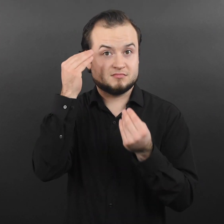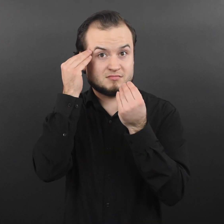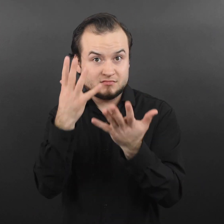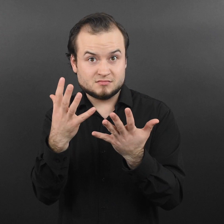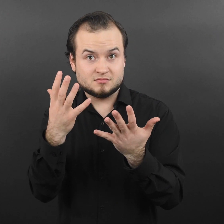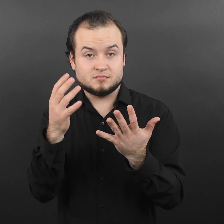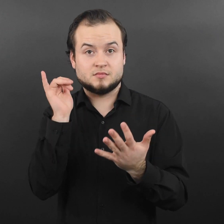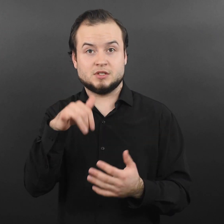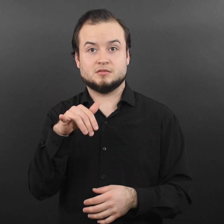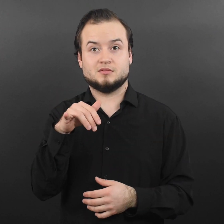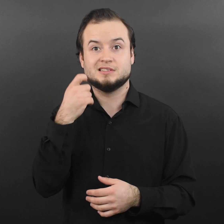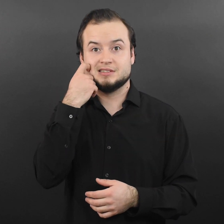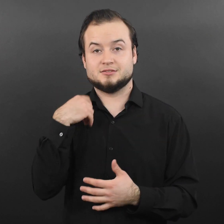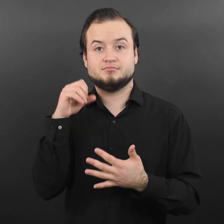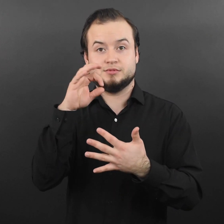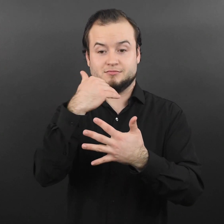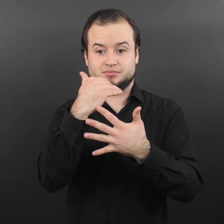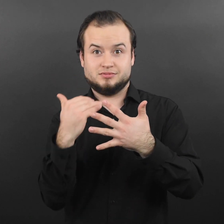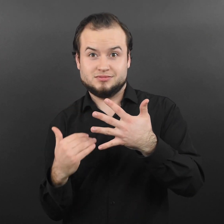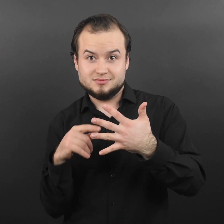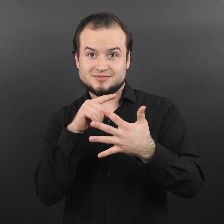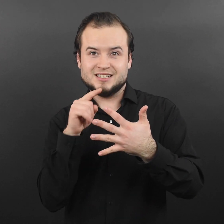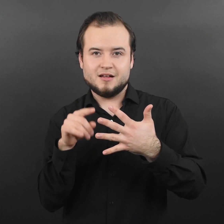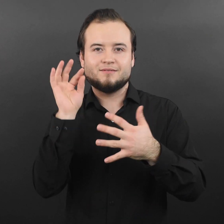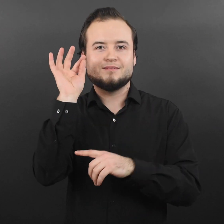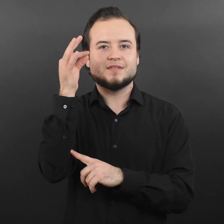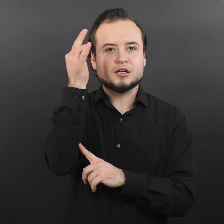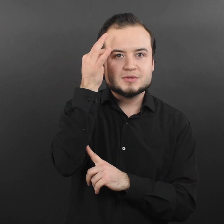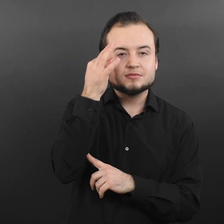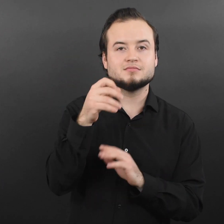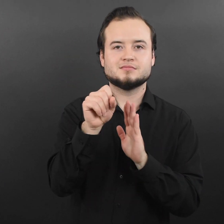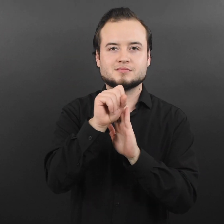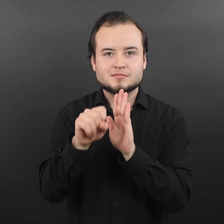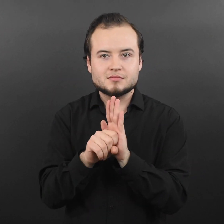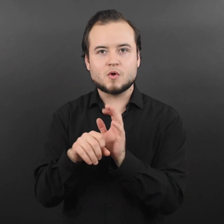Note that this is not an exhaustive list of federal, state, or local requirements.